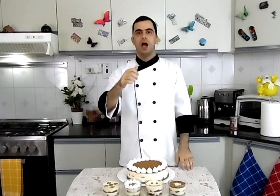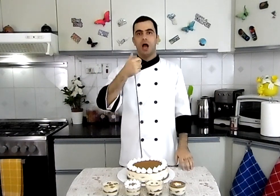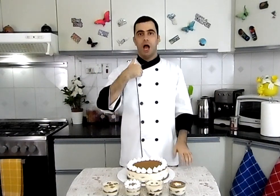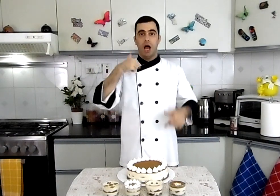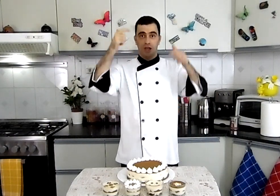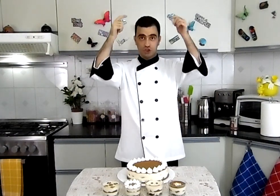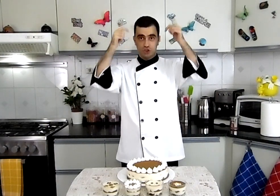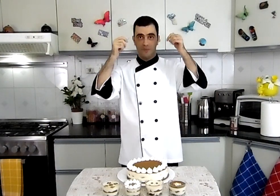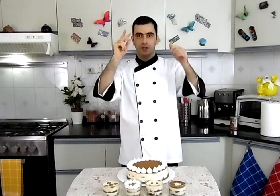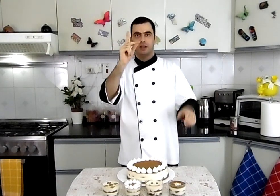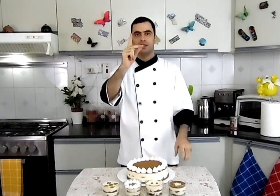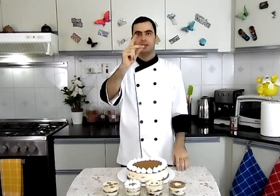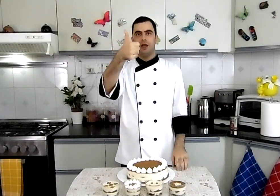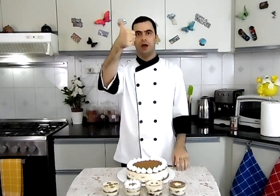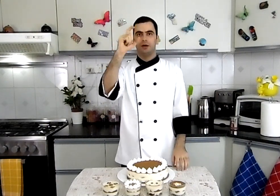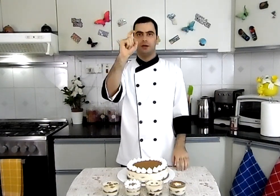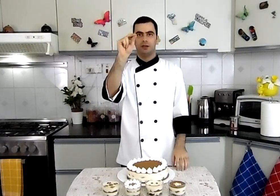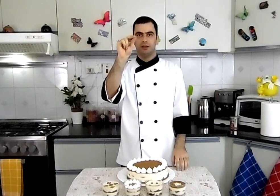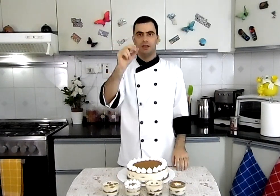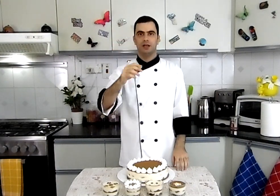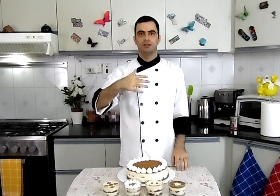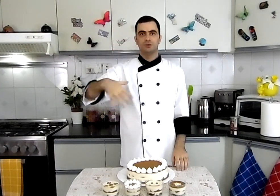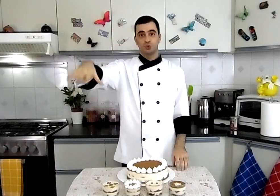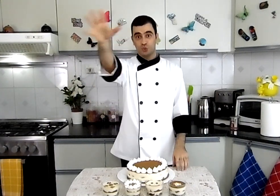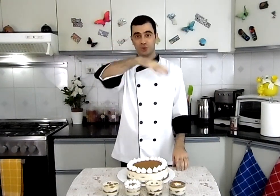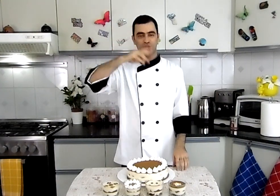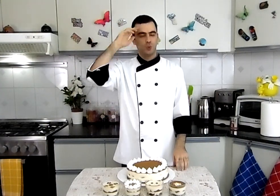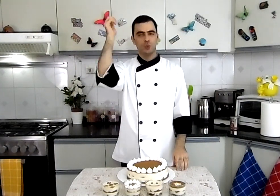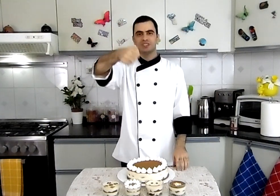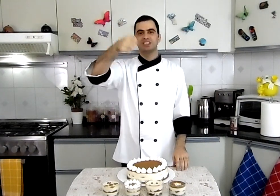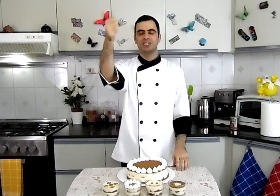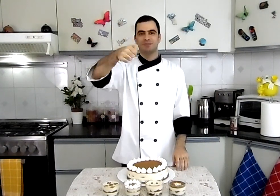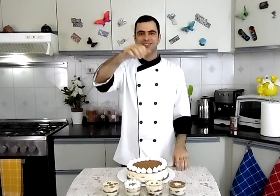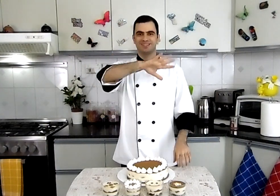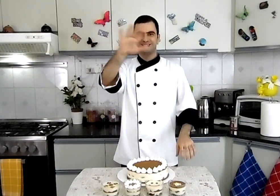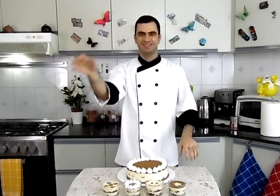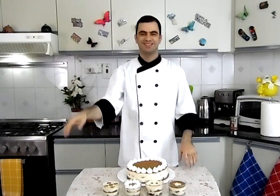I am Chef Tarek معكم الشيف طارق Love you all, goodbye بحبكم جميعاً، مع السلامة